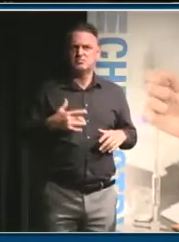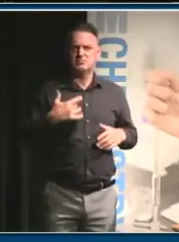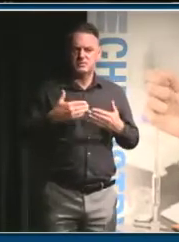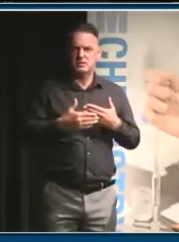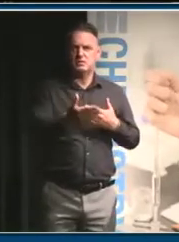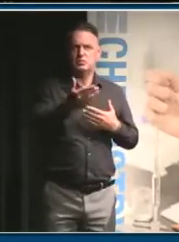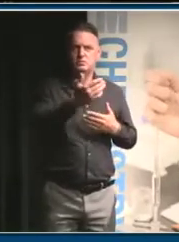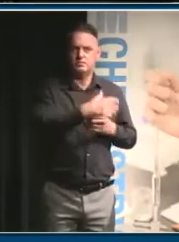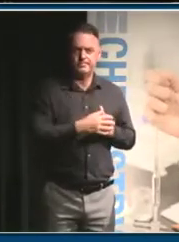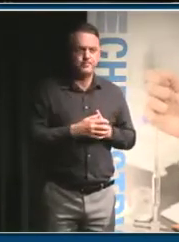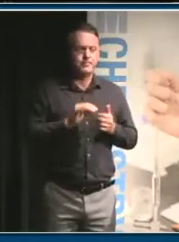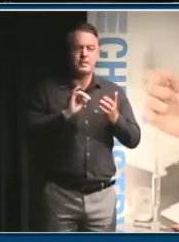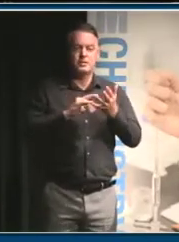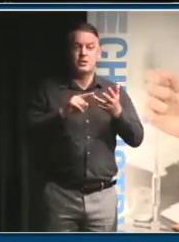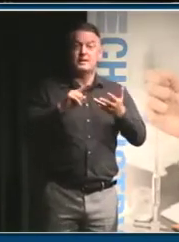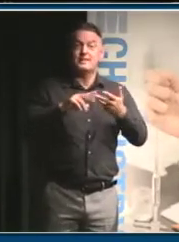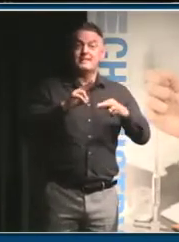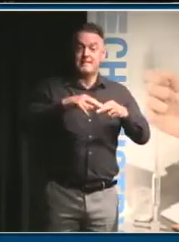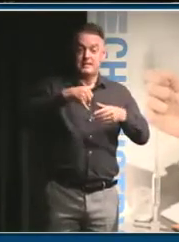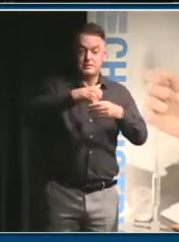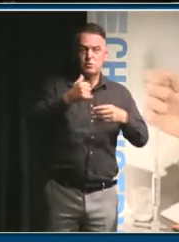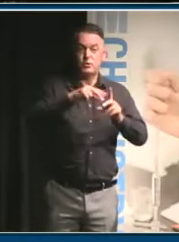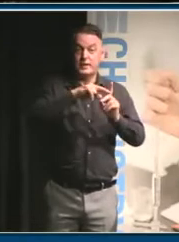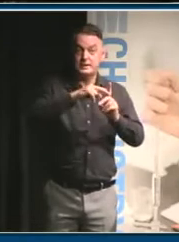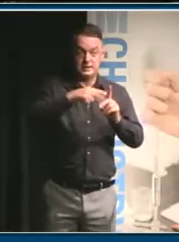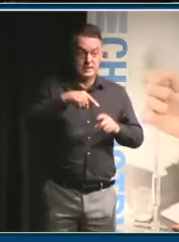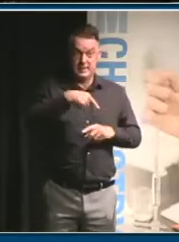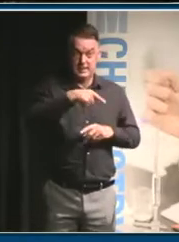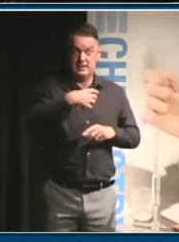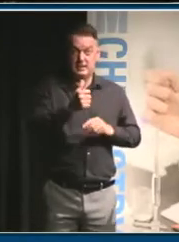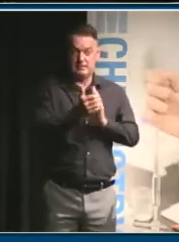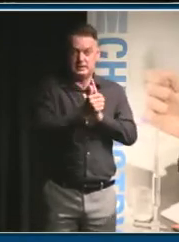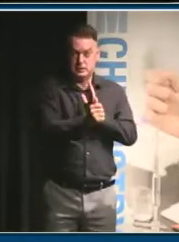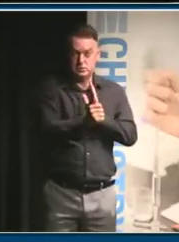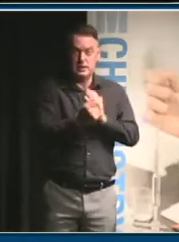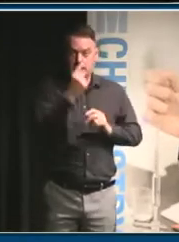So if the chemist and the chemical engineer has the skill set to go back in the lab and invent